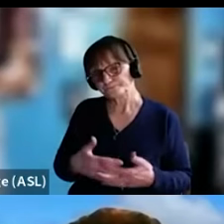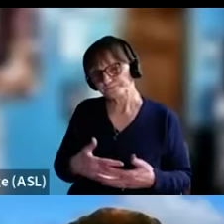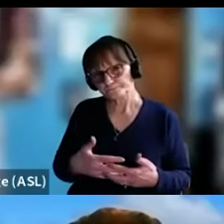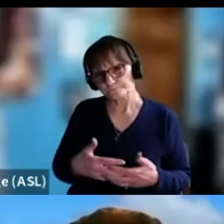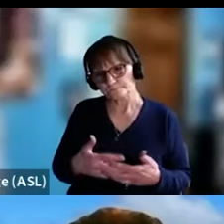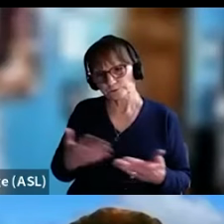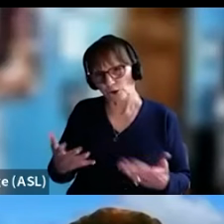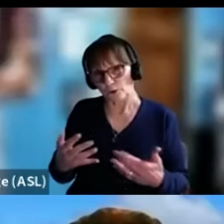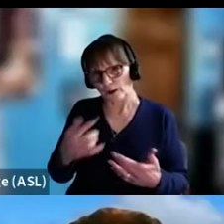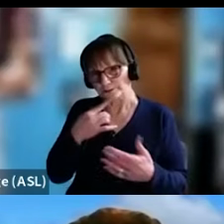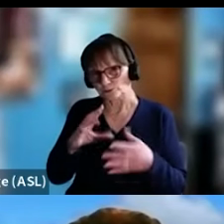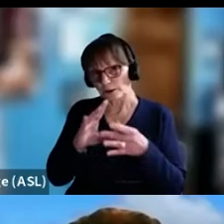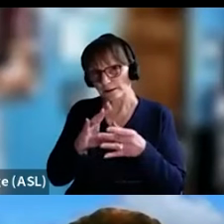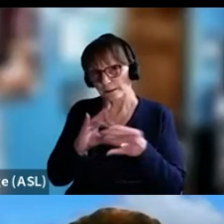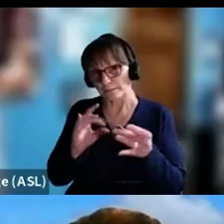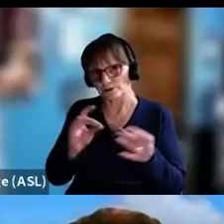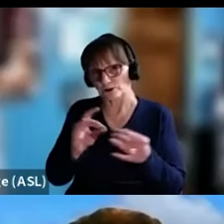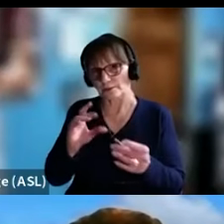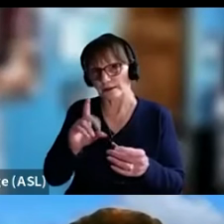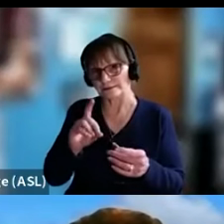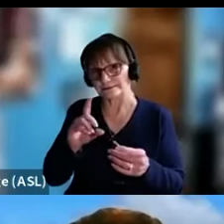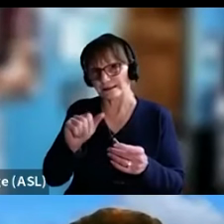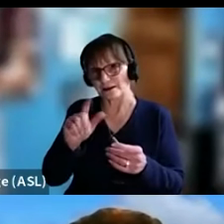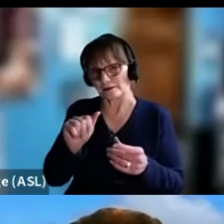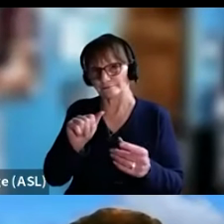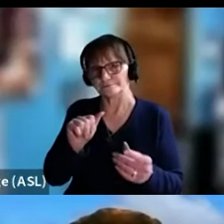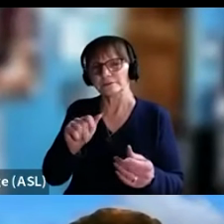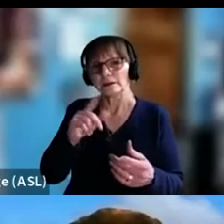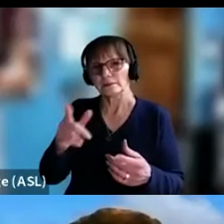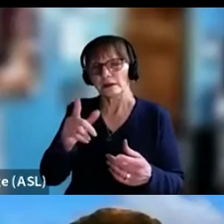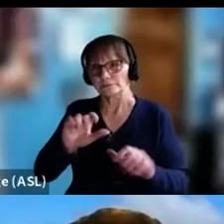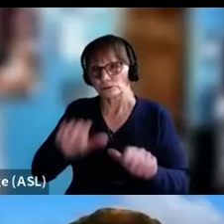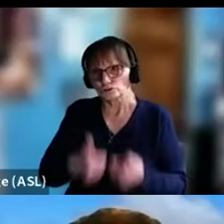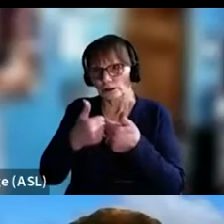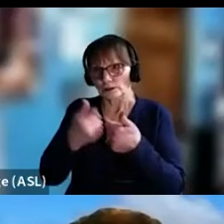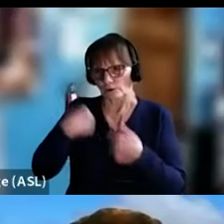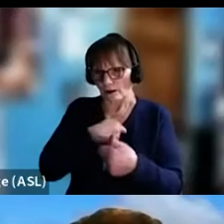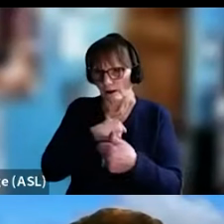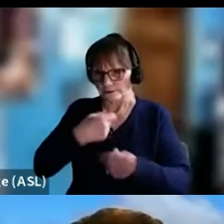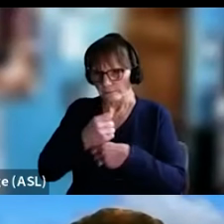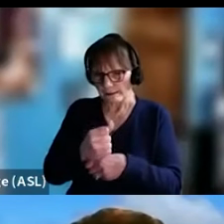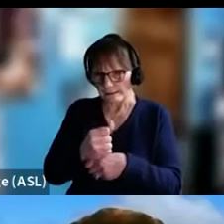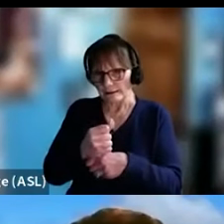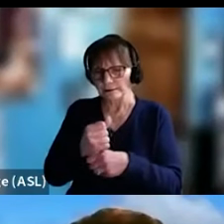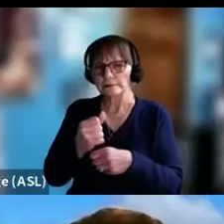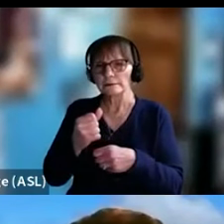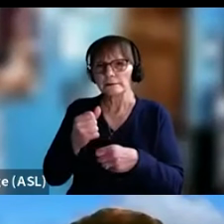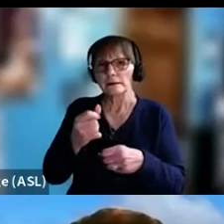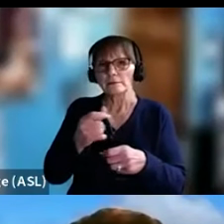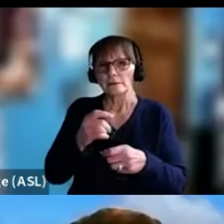And so yeah, I just wanna mention that data point too because it's, I think, a challenge for us making the case of the urgency